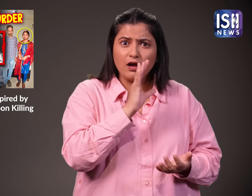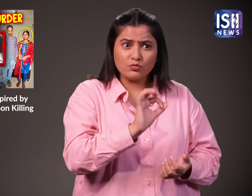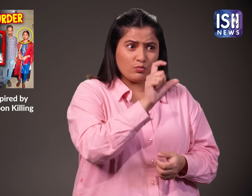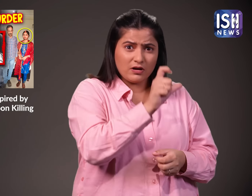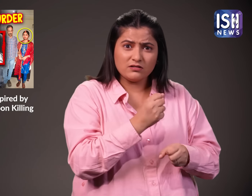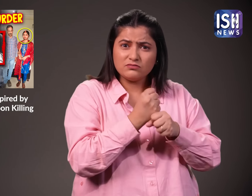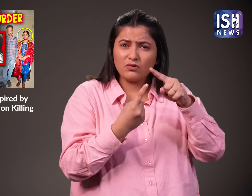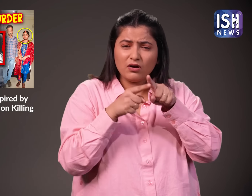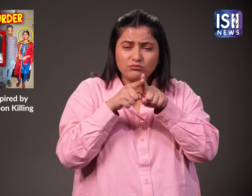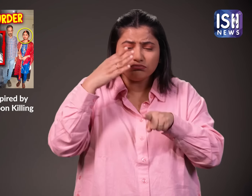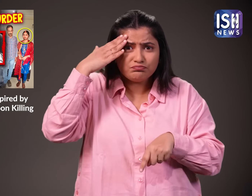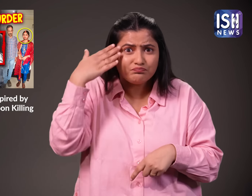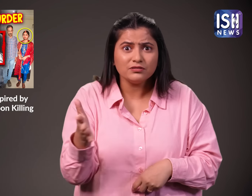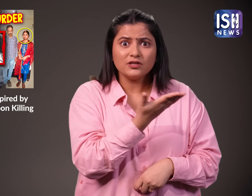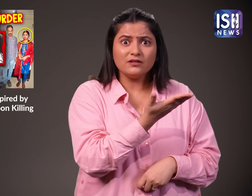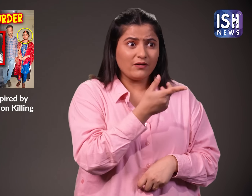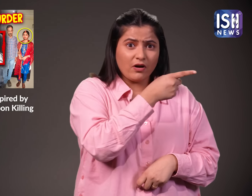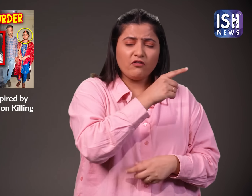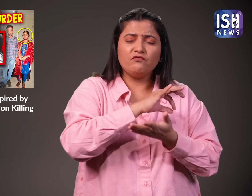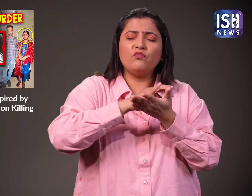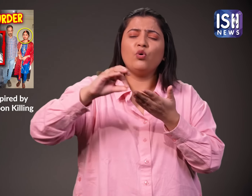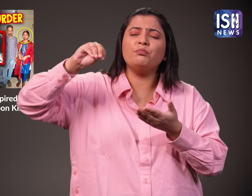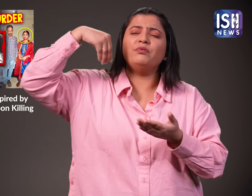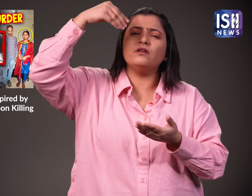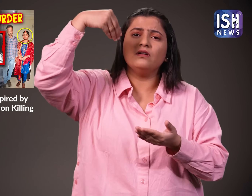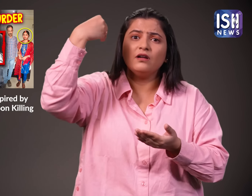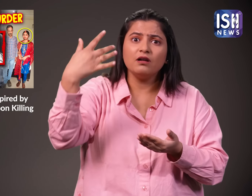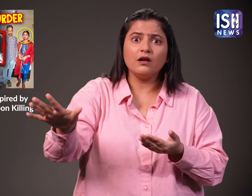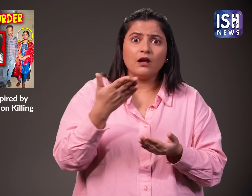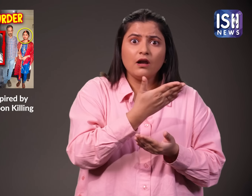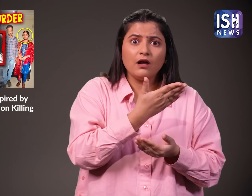He wasn't aware of the affair. He forgave her.